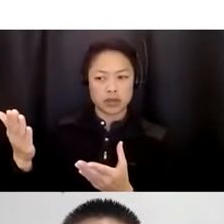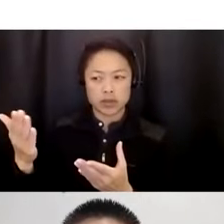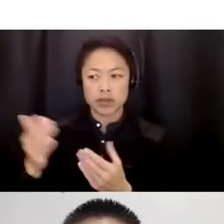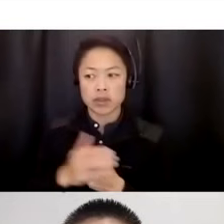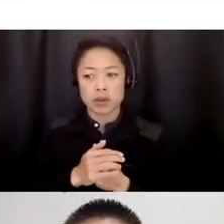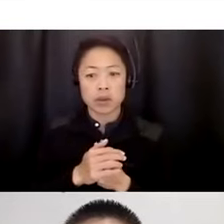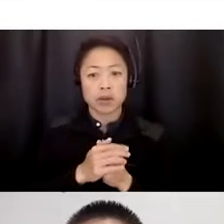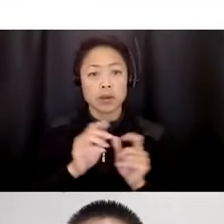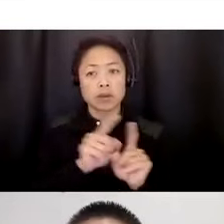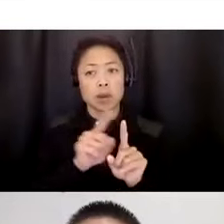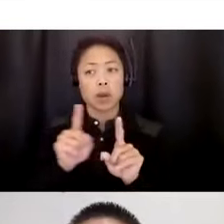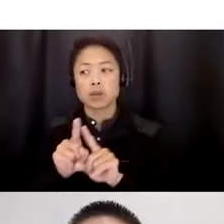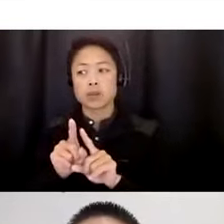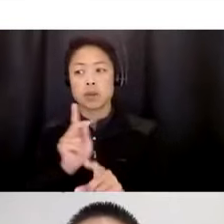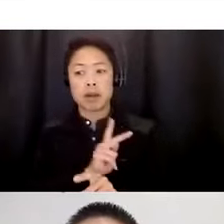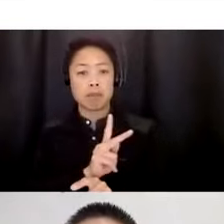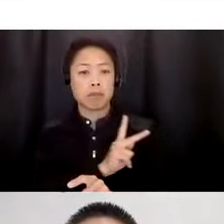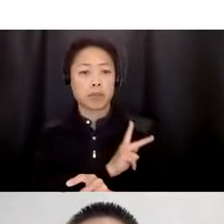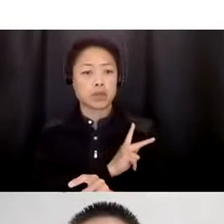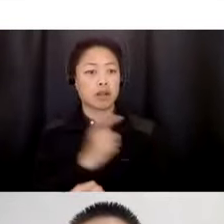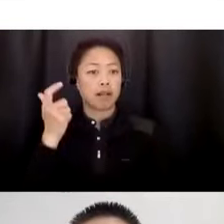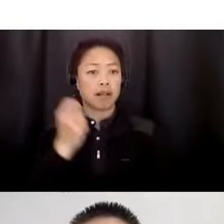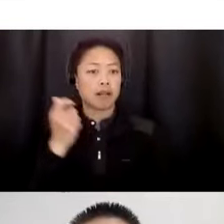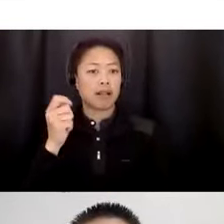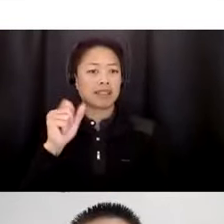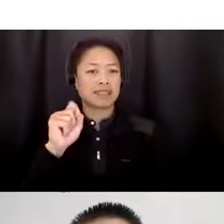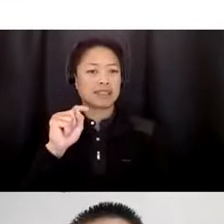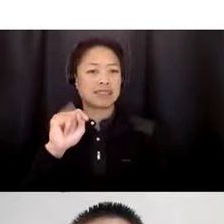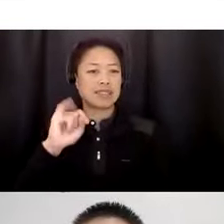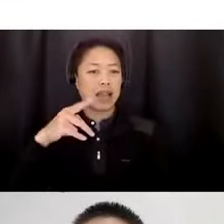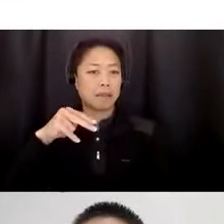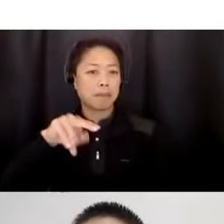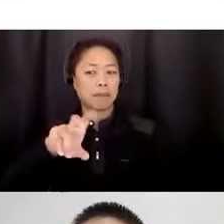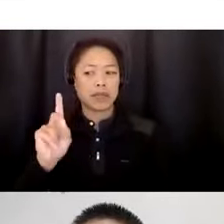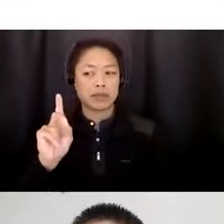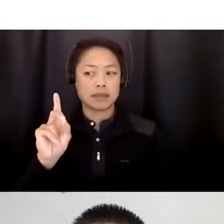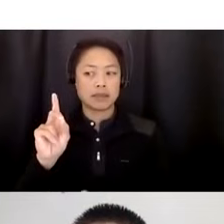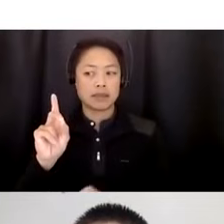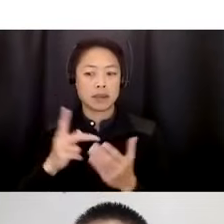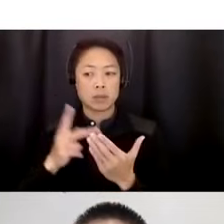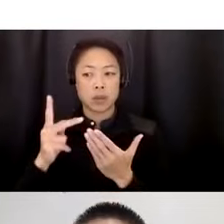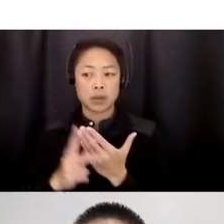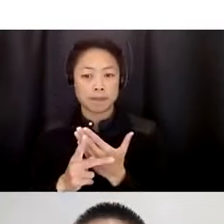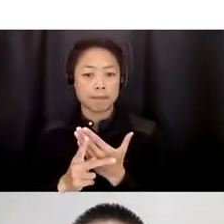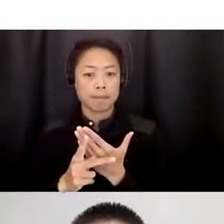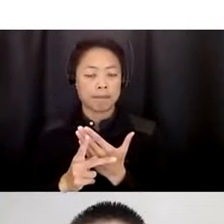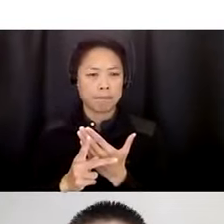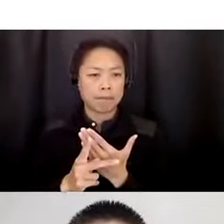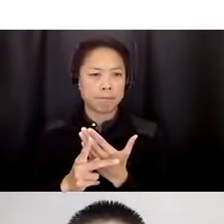the HepA vaccine?” So the Pfizer vaccine coming to San Diego county is administered in two shots.